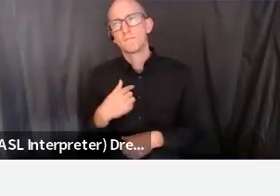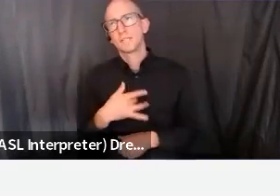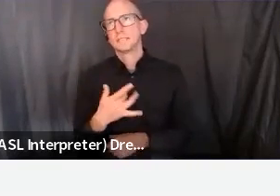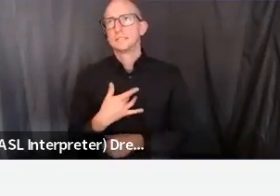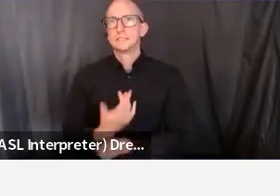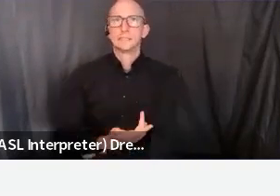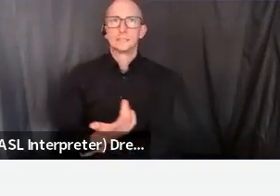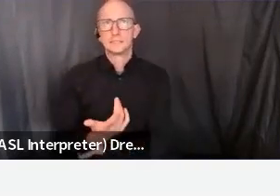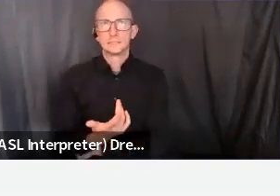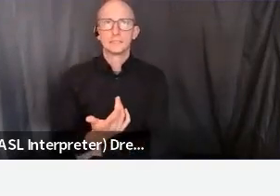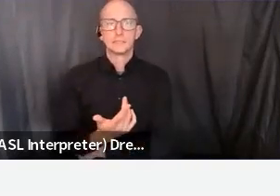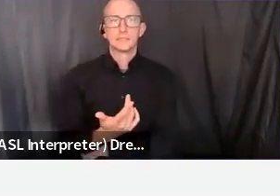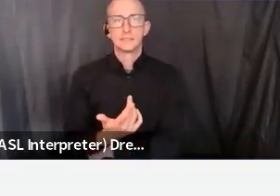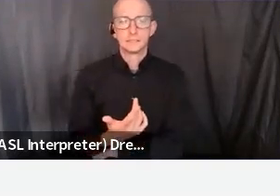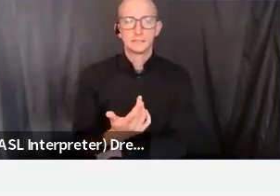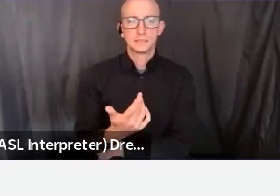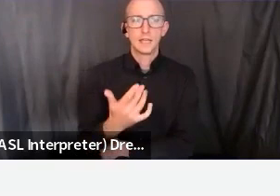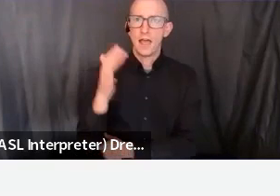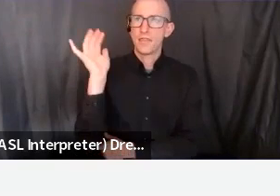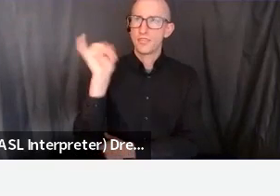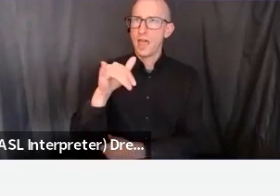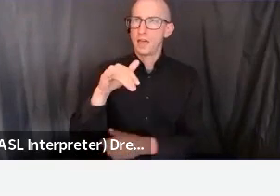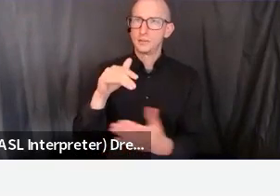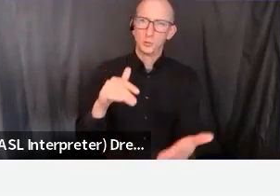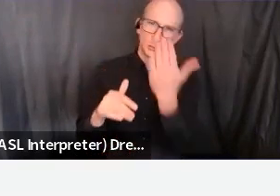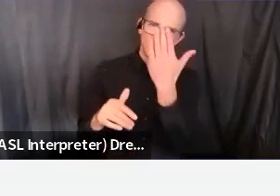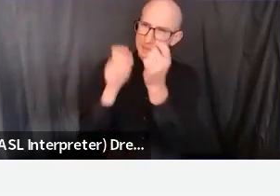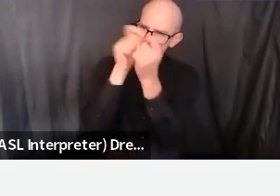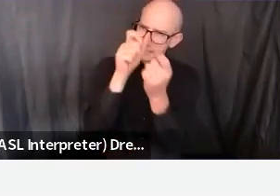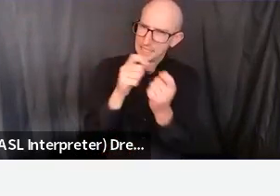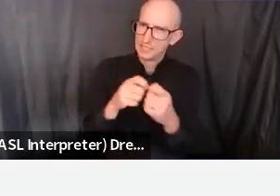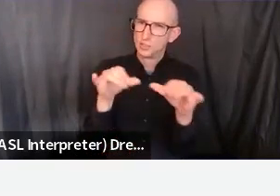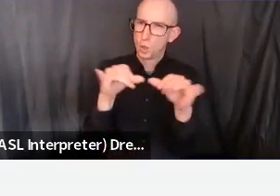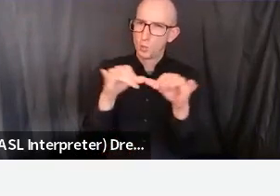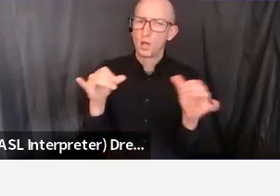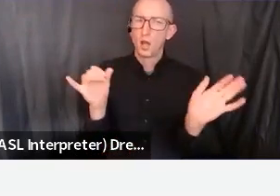other new funding opportunities made available by President Biden's Investing in America